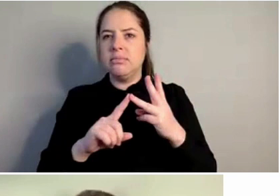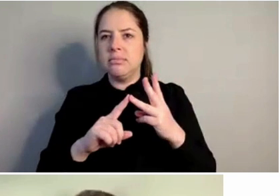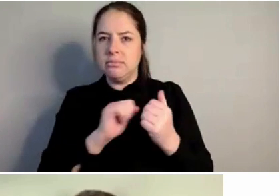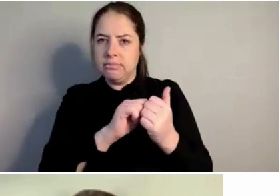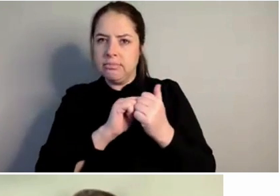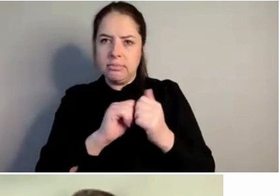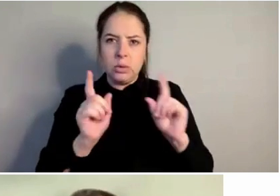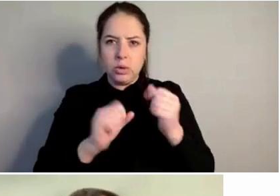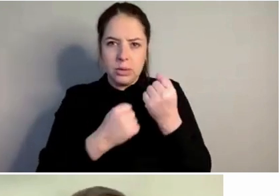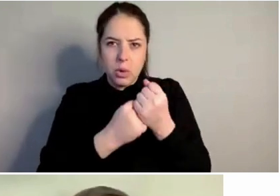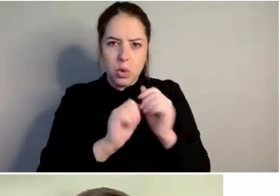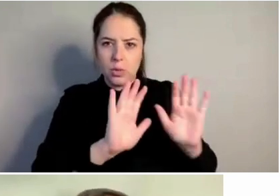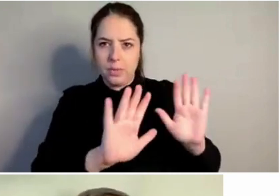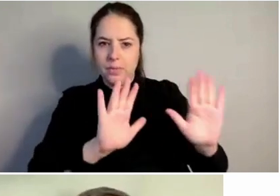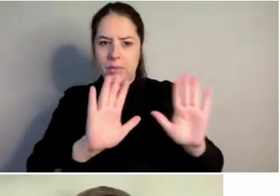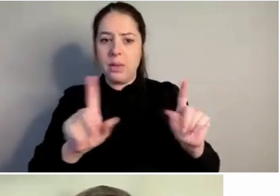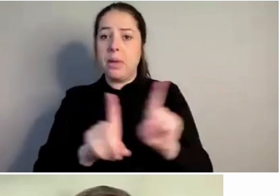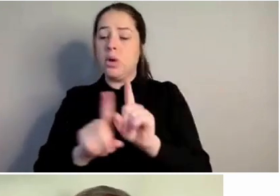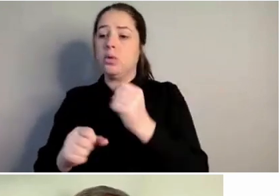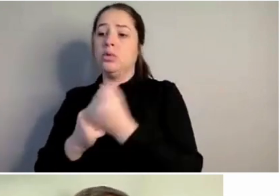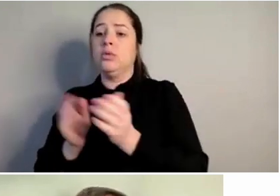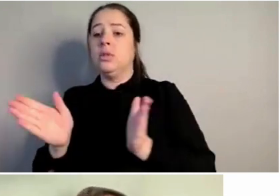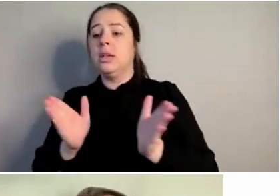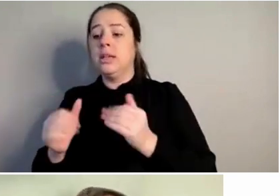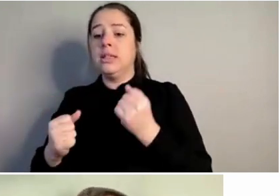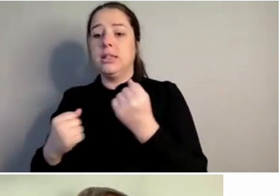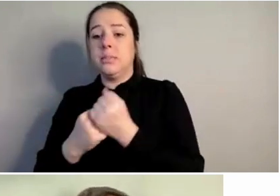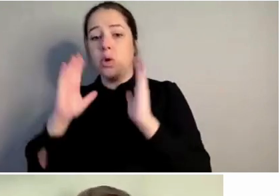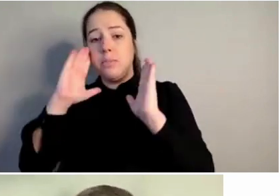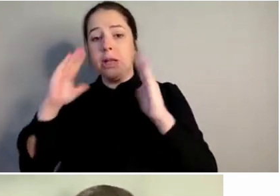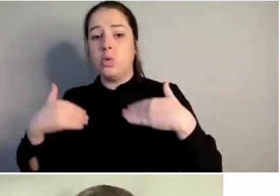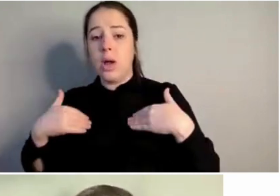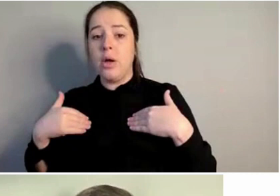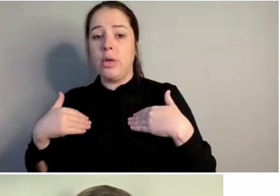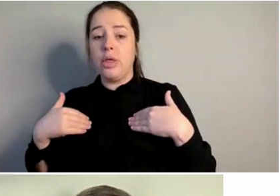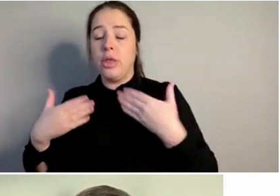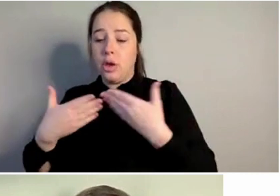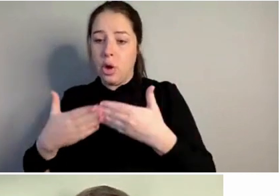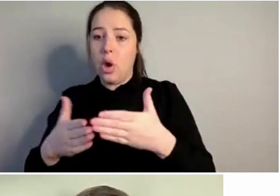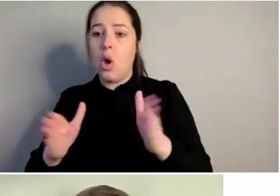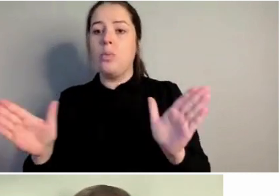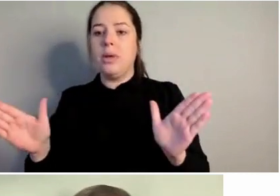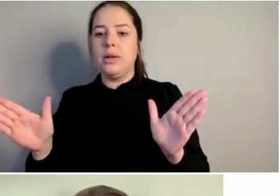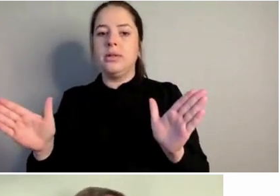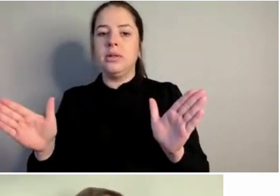but supporting mental health and wellbeing challenges is not as open and visible.